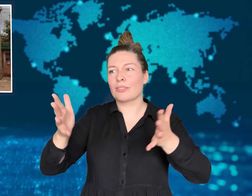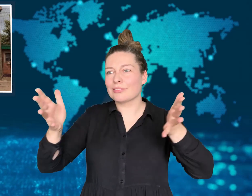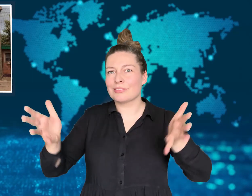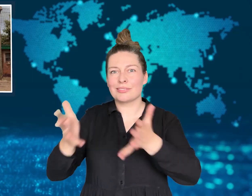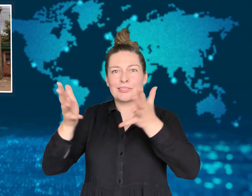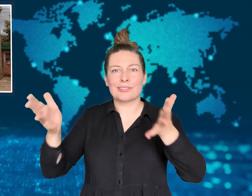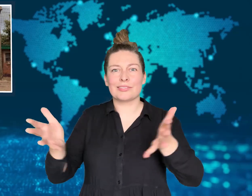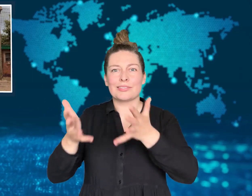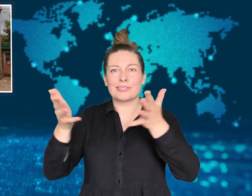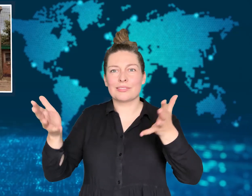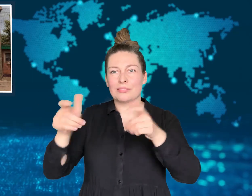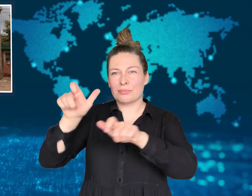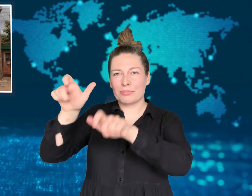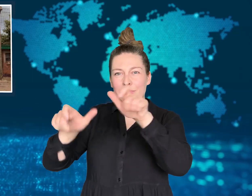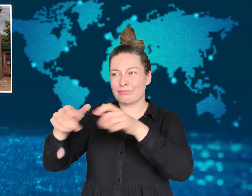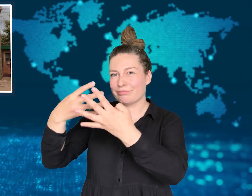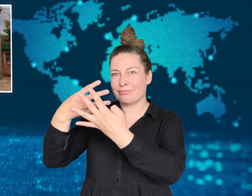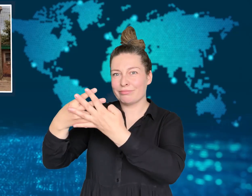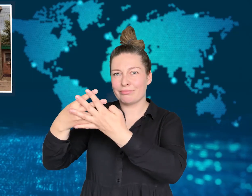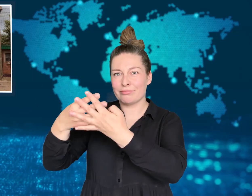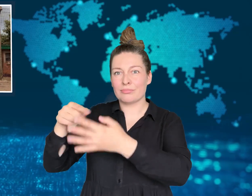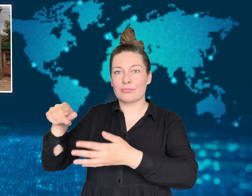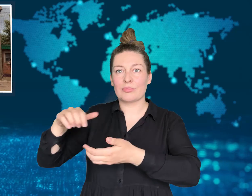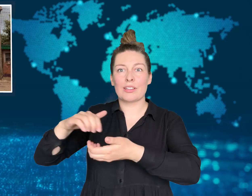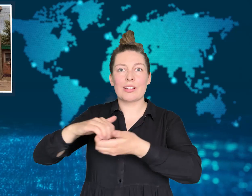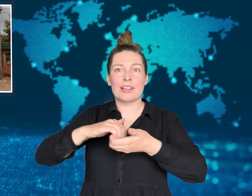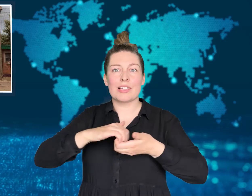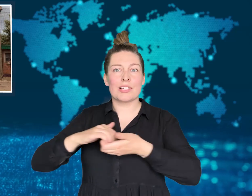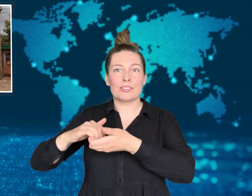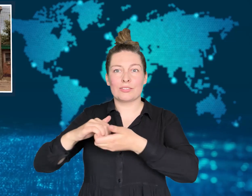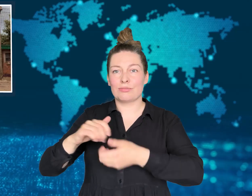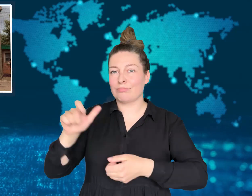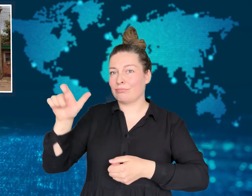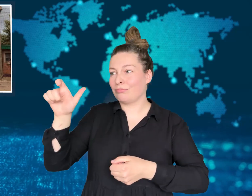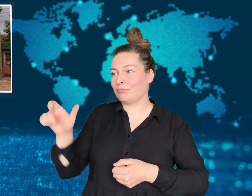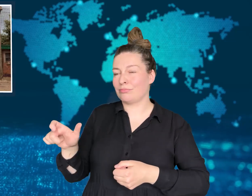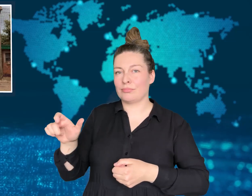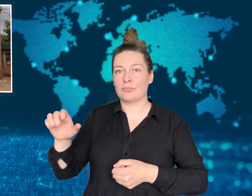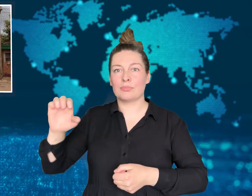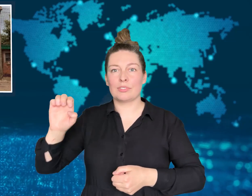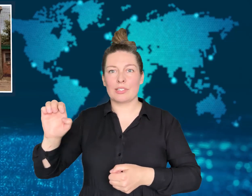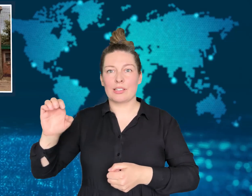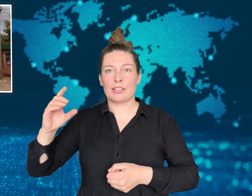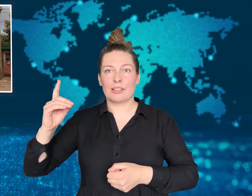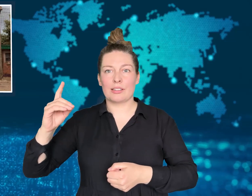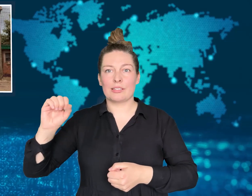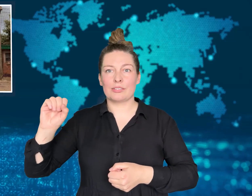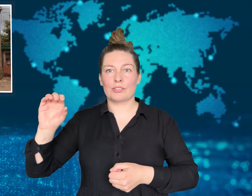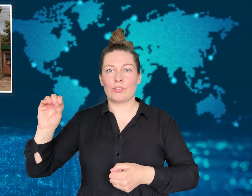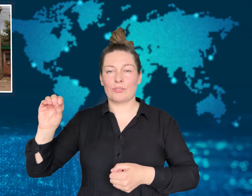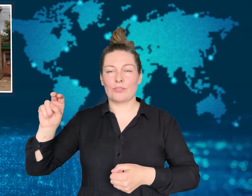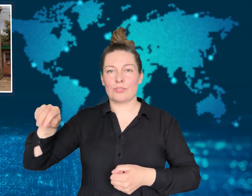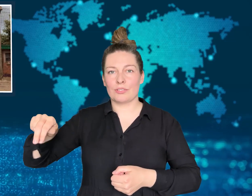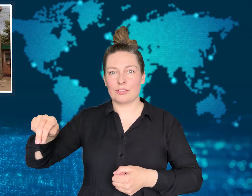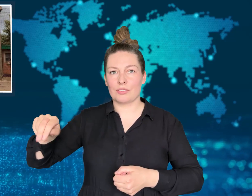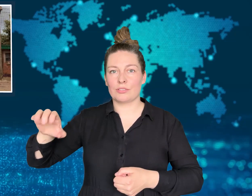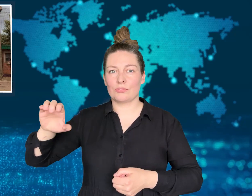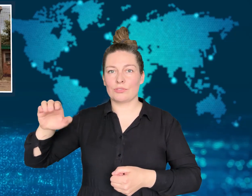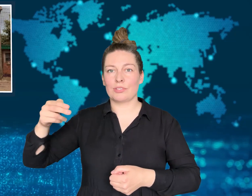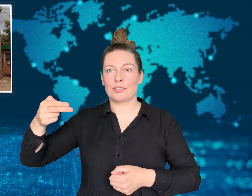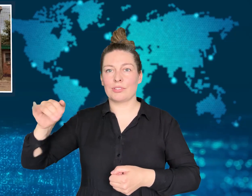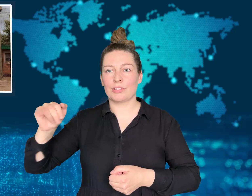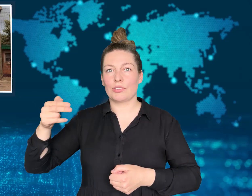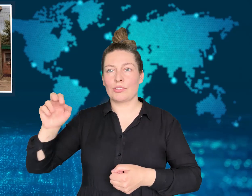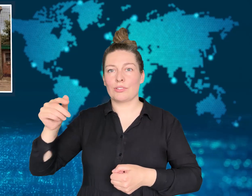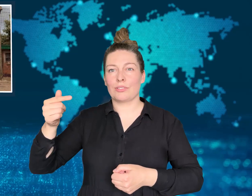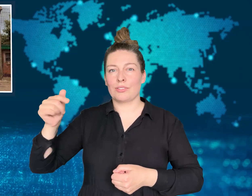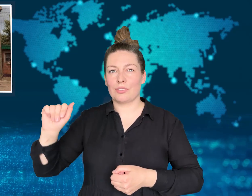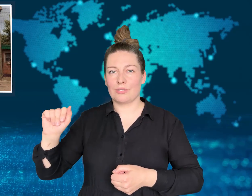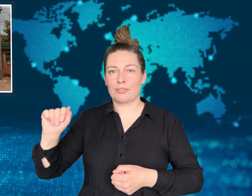been convicted of robbery, treason, security offenses, and public order offenses.